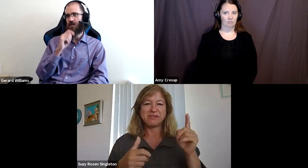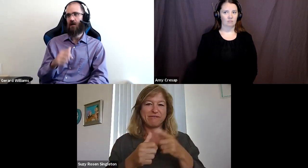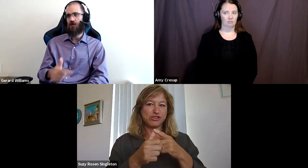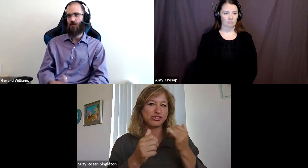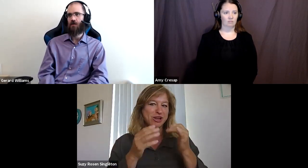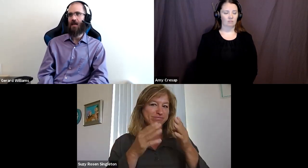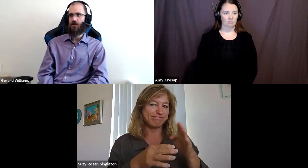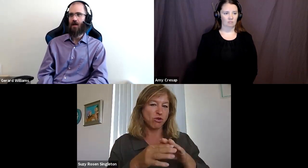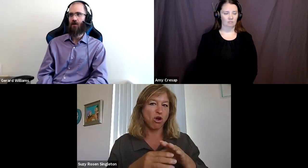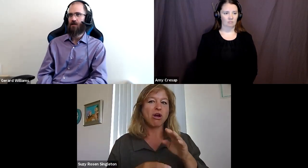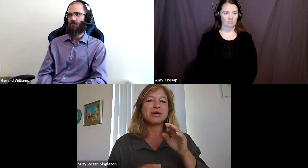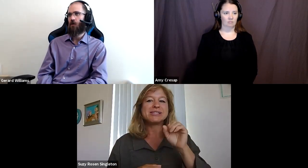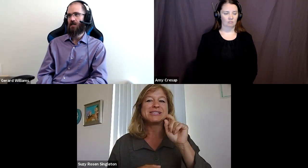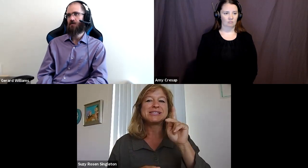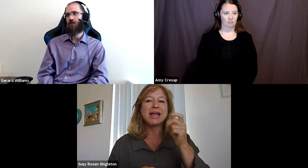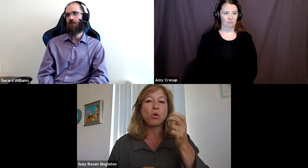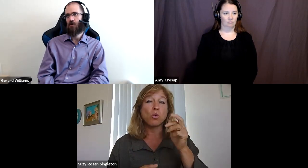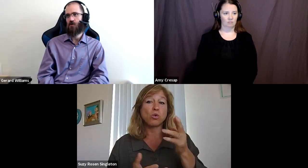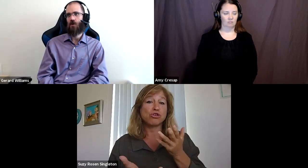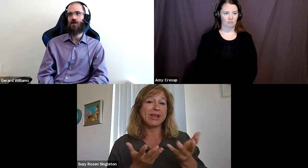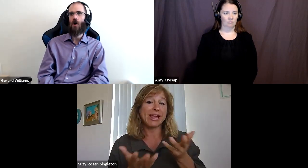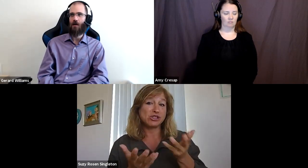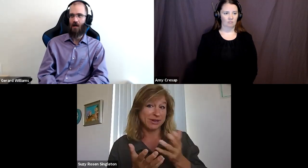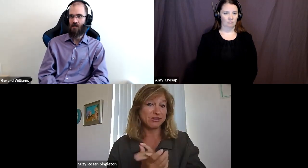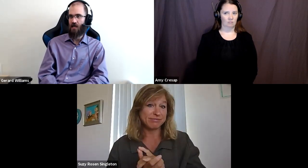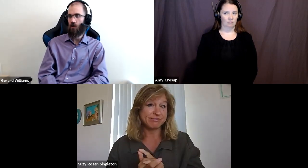about those three major areas of focus. First we're going to talk about stakeholder